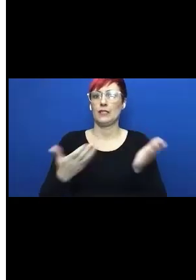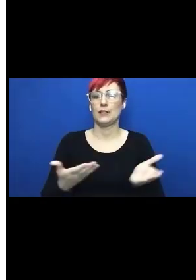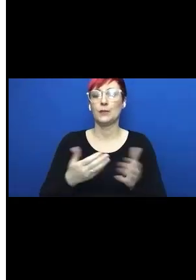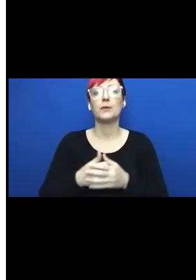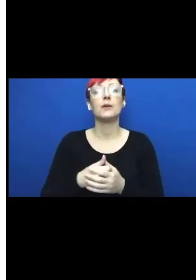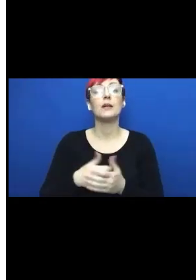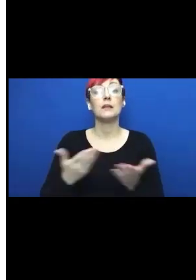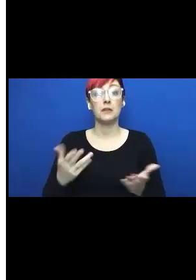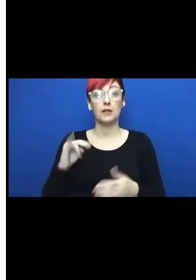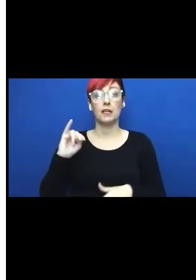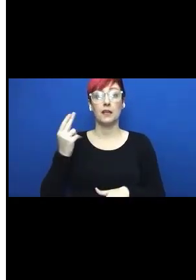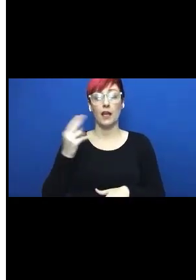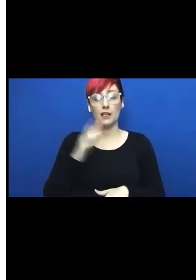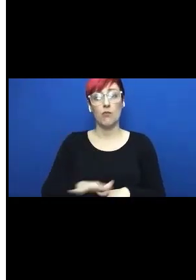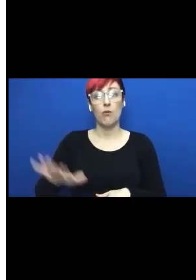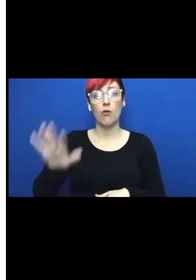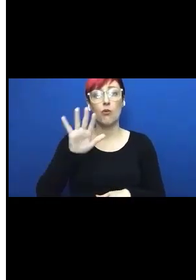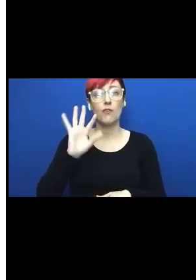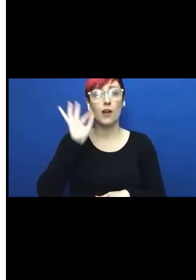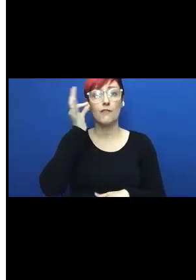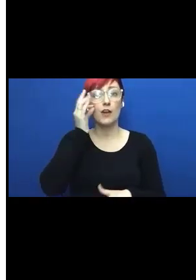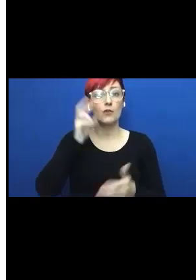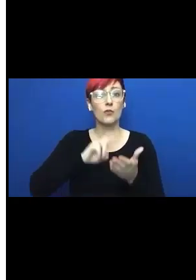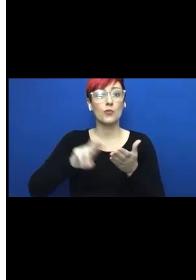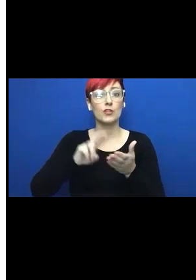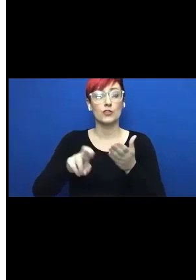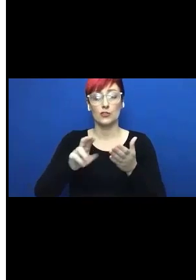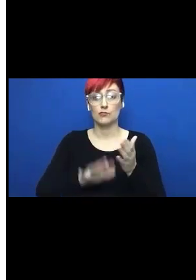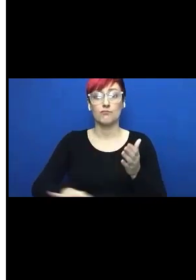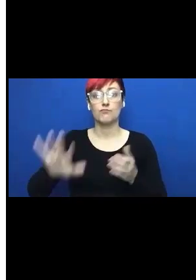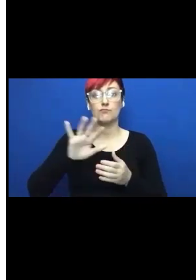and across the federal research platform under OSTP,